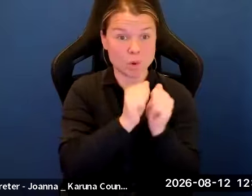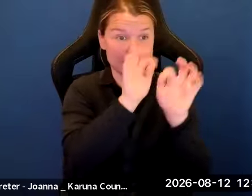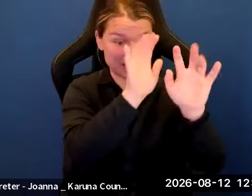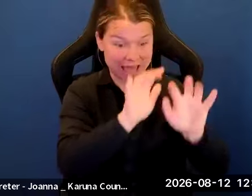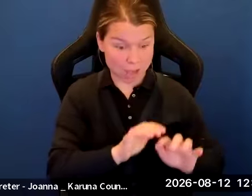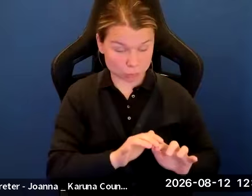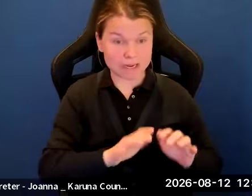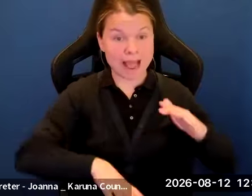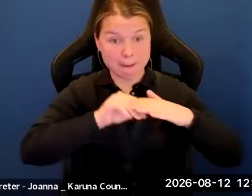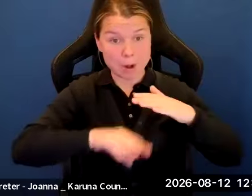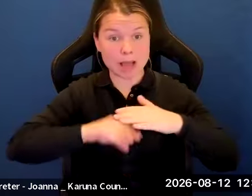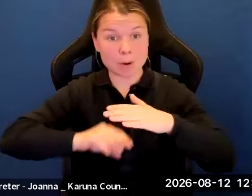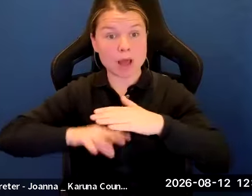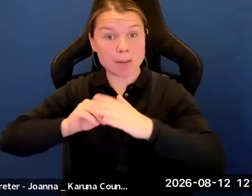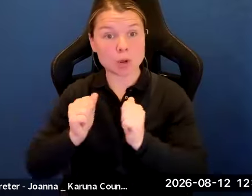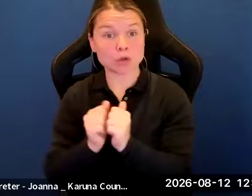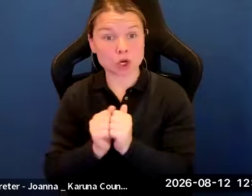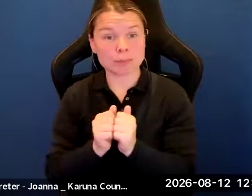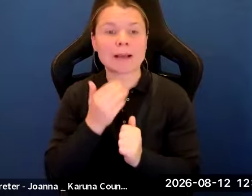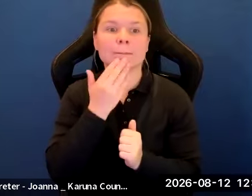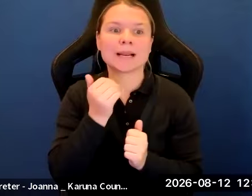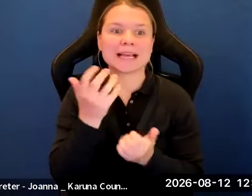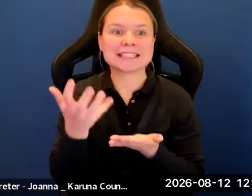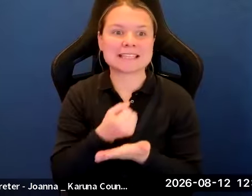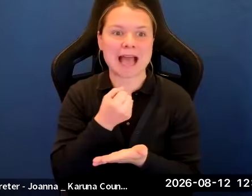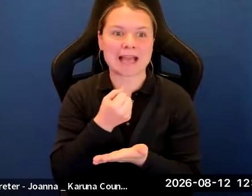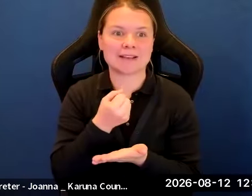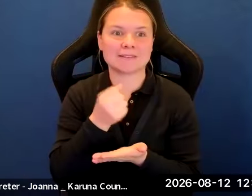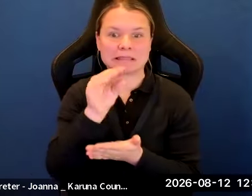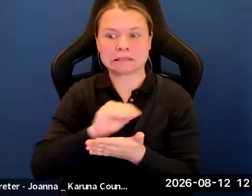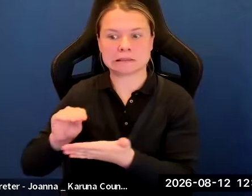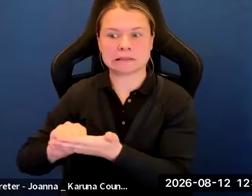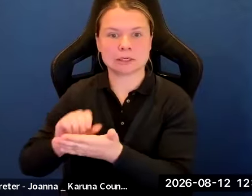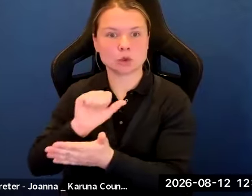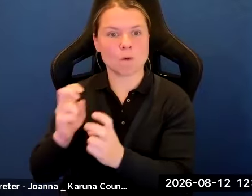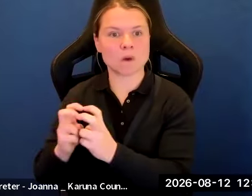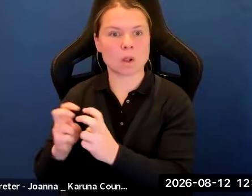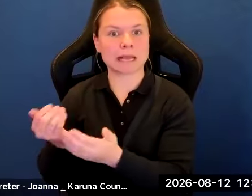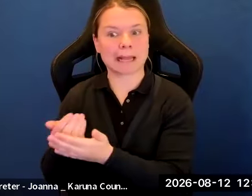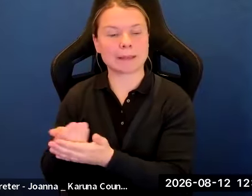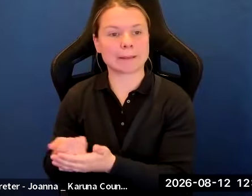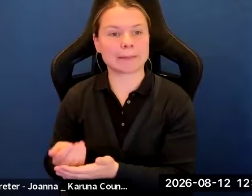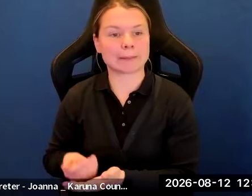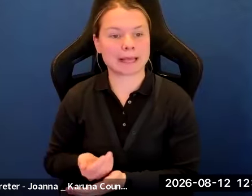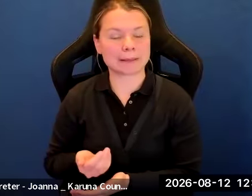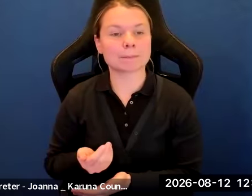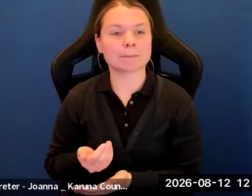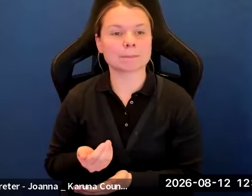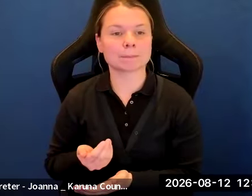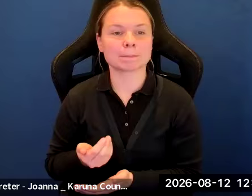And then please complete all required sections of the application form and upload the documents. As I mentioned,